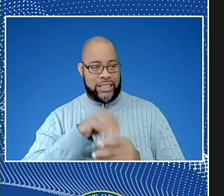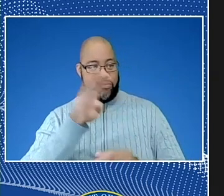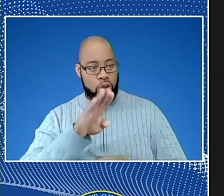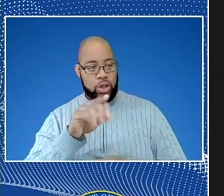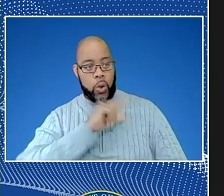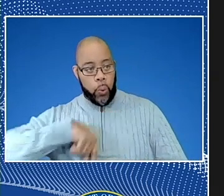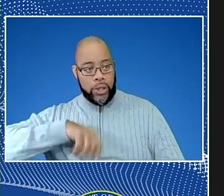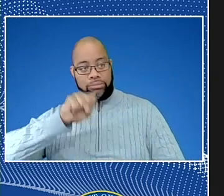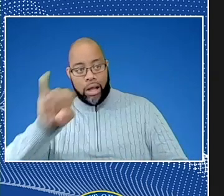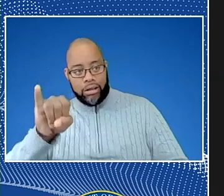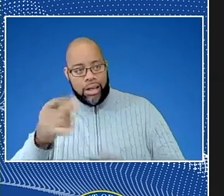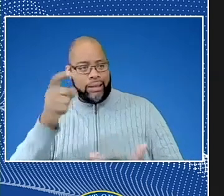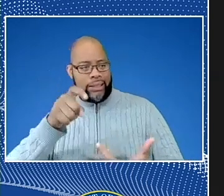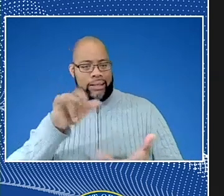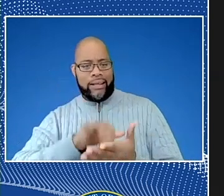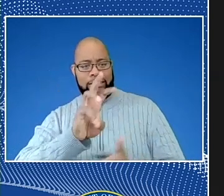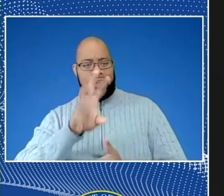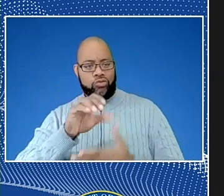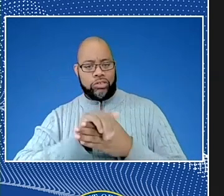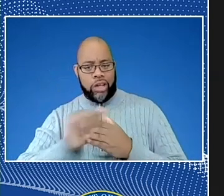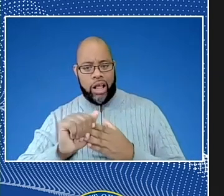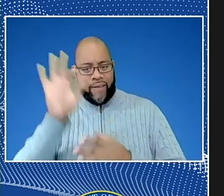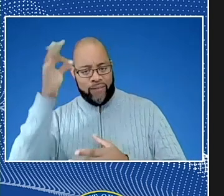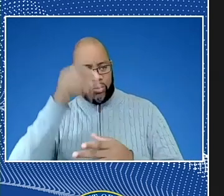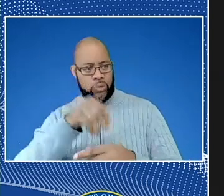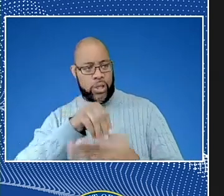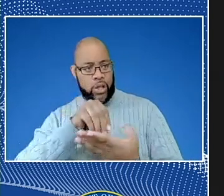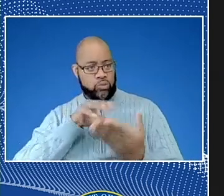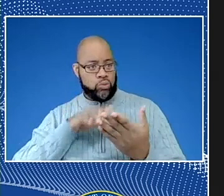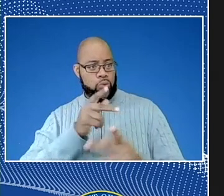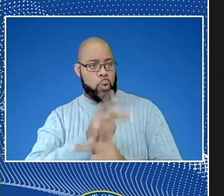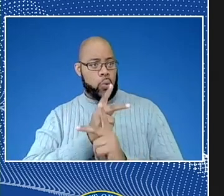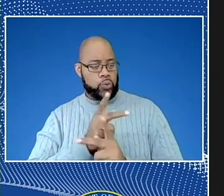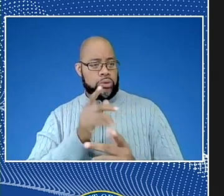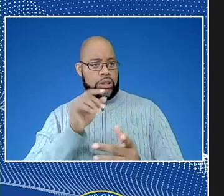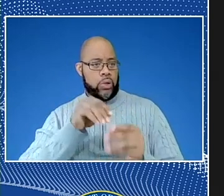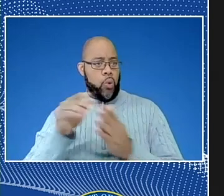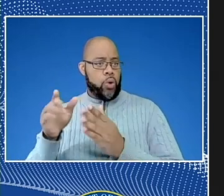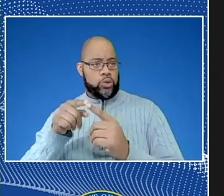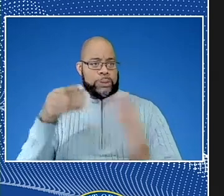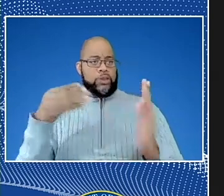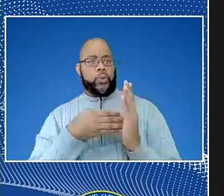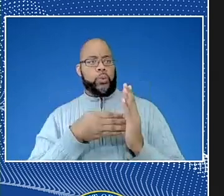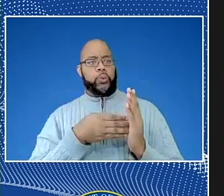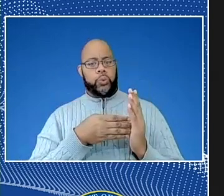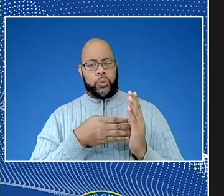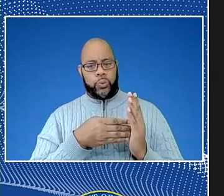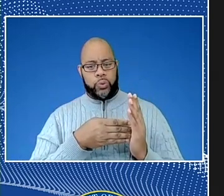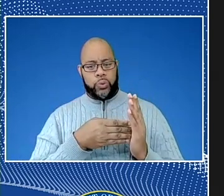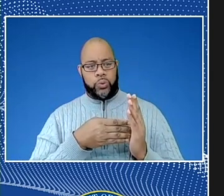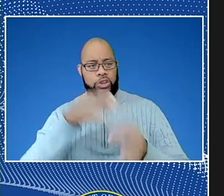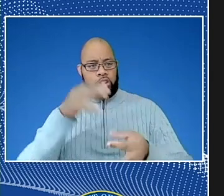you needed was a $600 Federal student loan debt in order to be sued on a judgment in the Eastern District of New York.